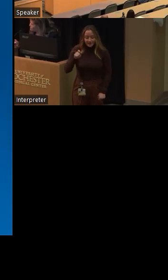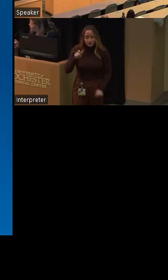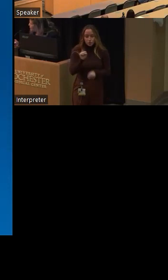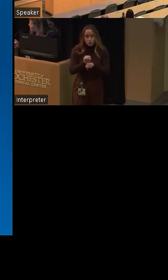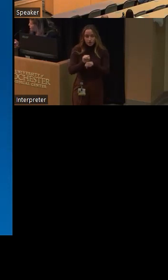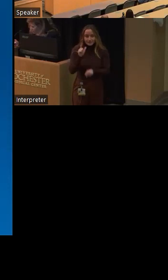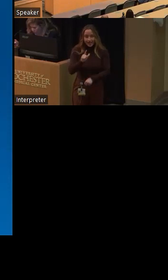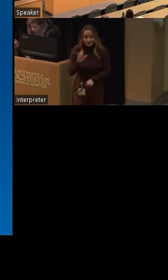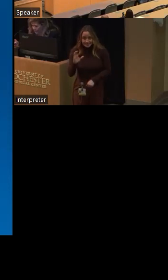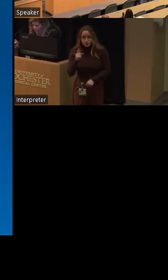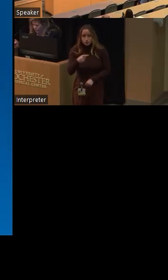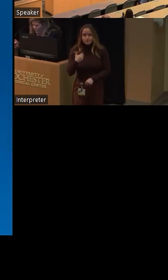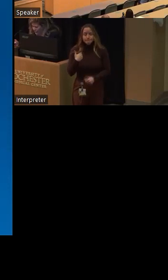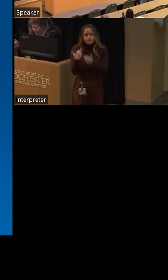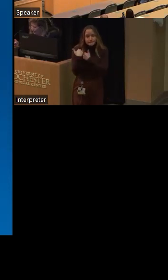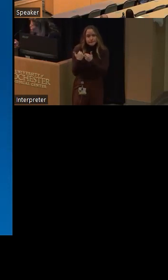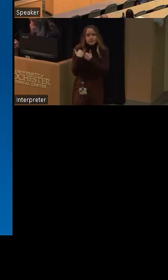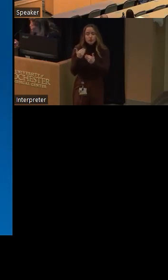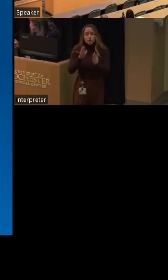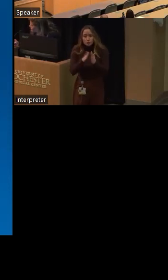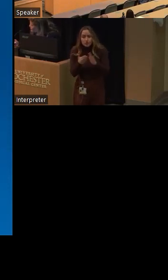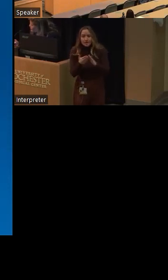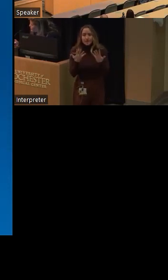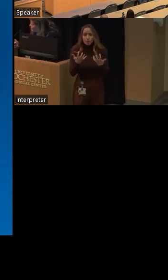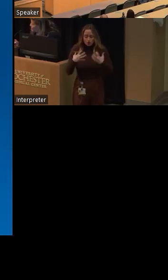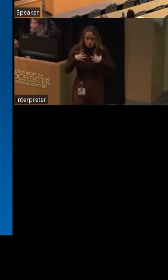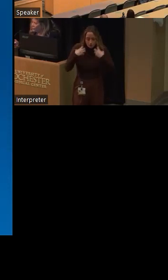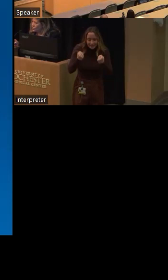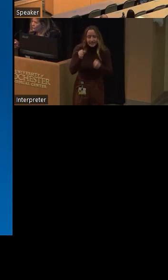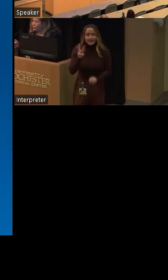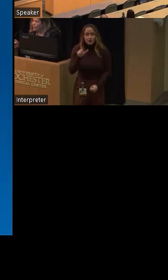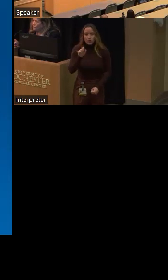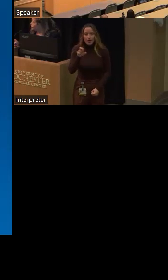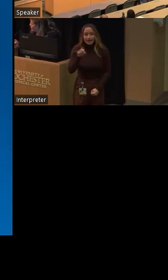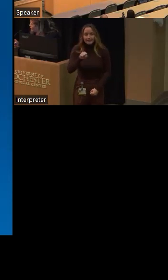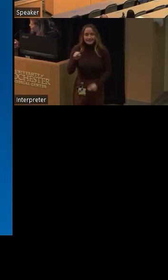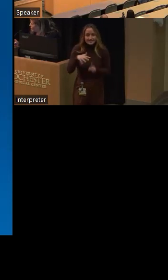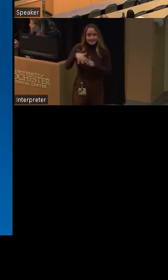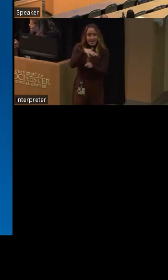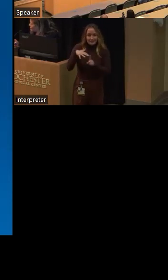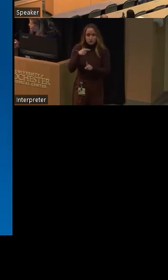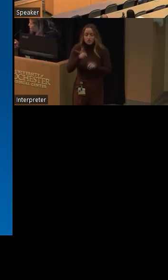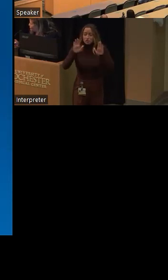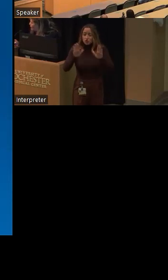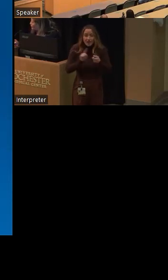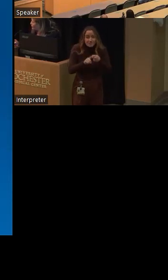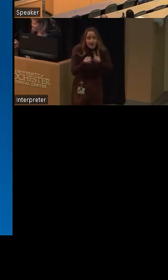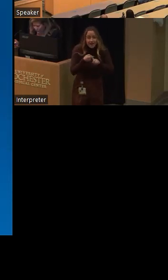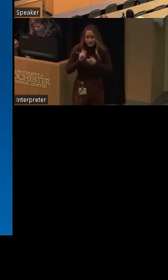to responsive, community-driven, healing, and wellness spaces, and she's a great friend and a great collaborator.